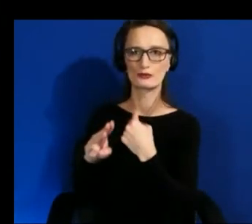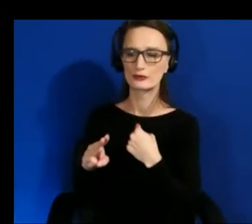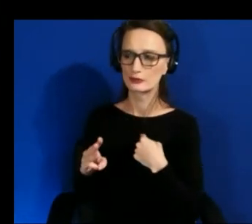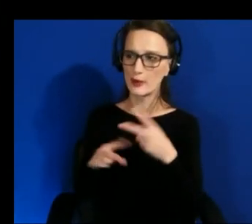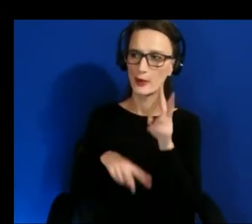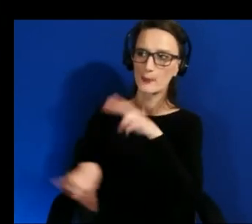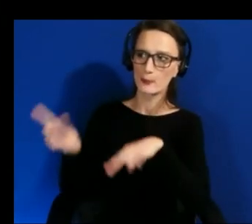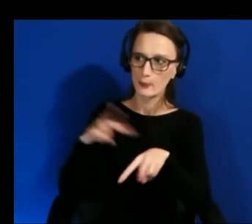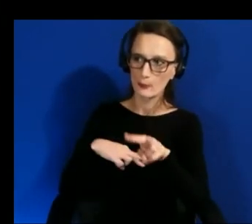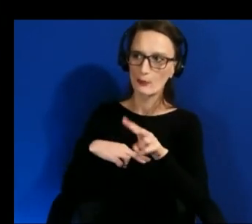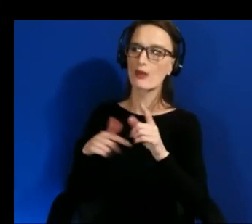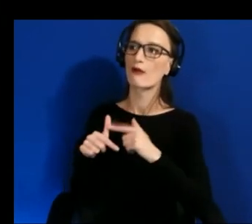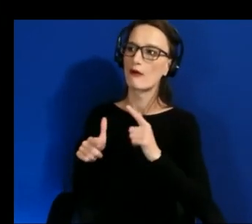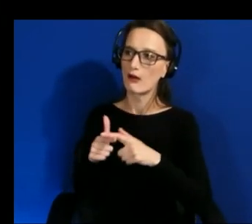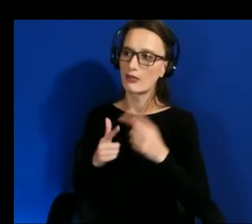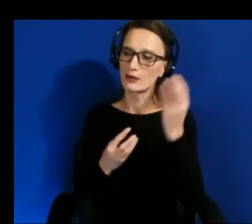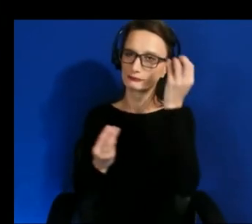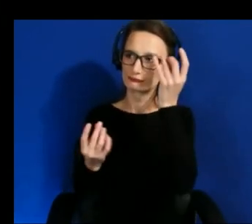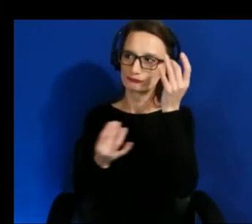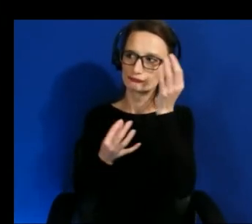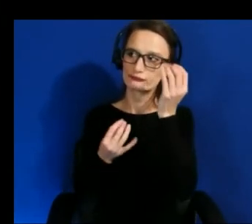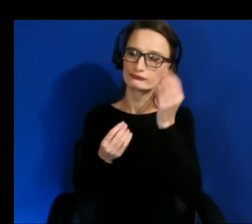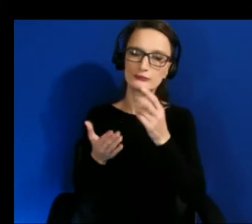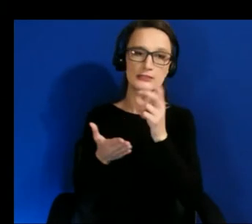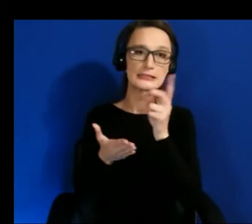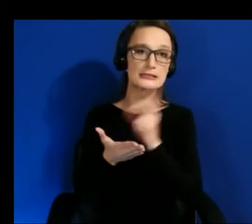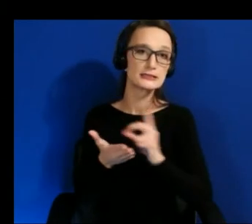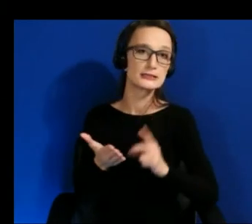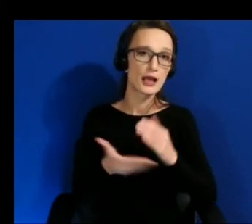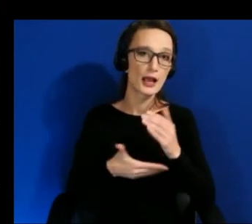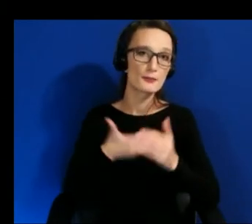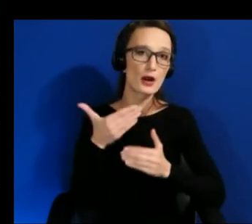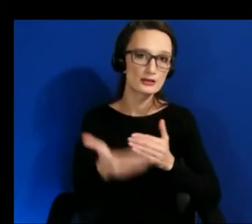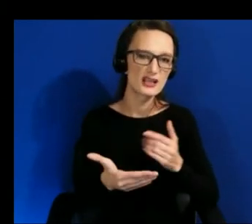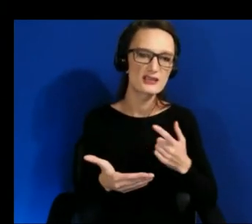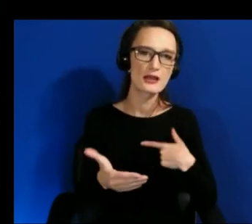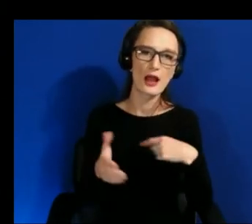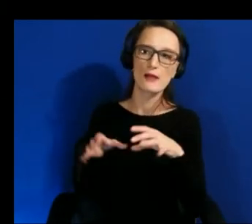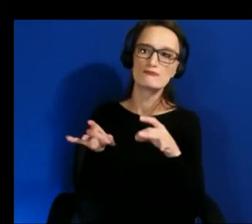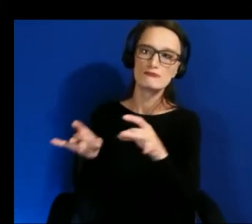i did get kind of very informal feedback like play this out let me know what you think